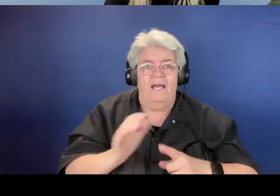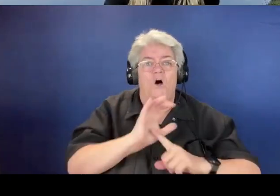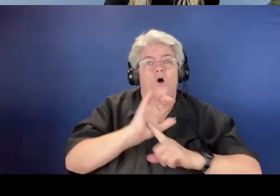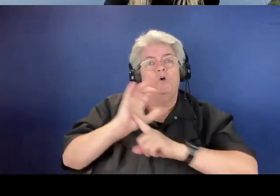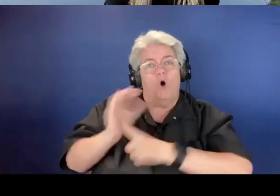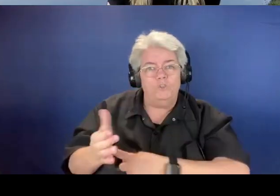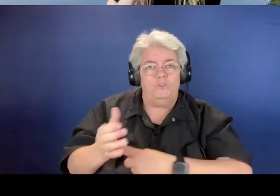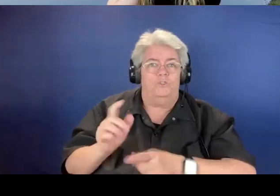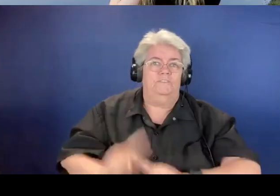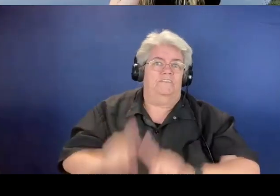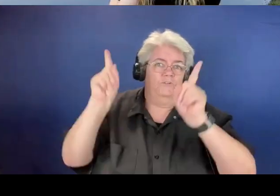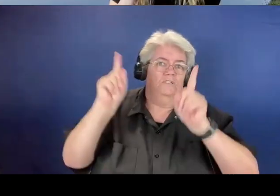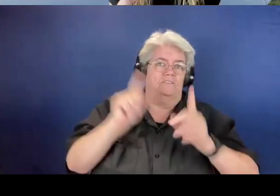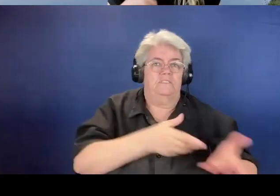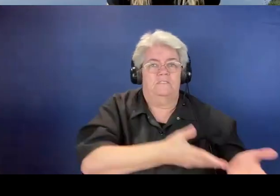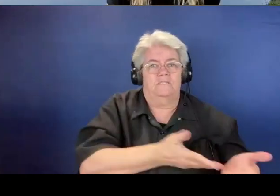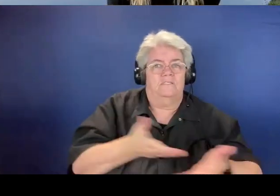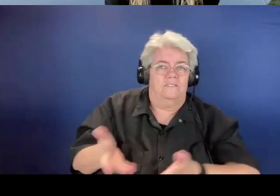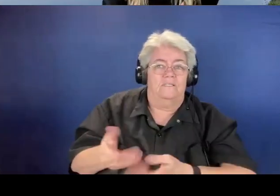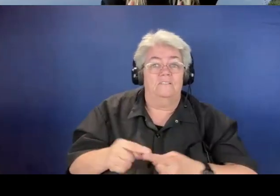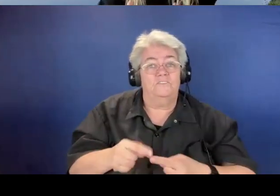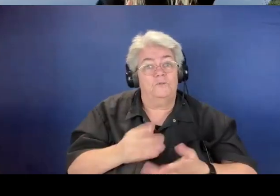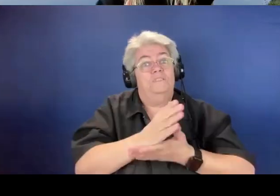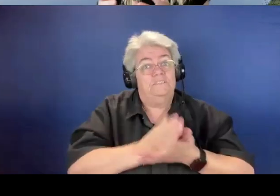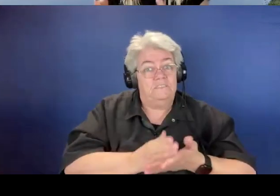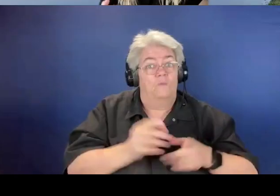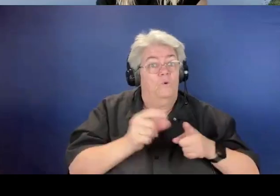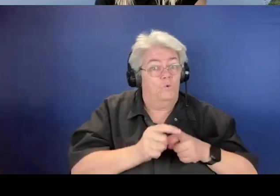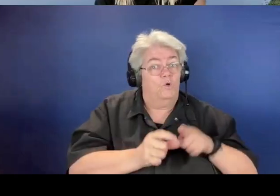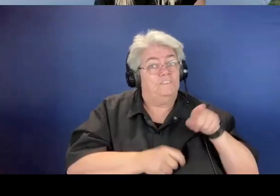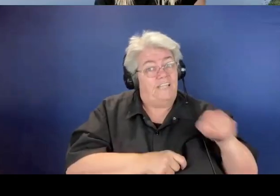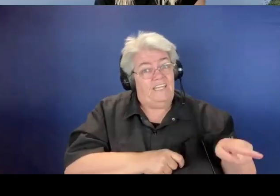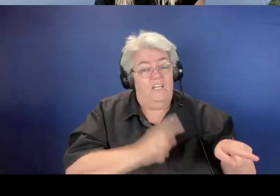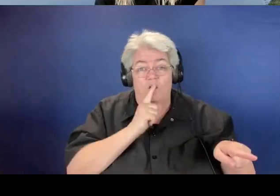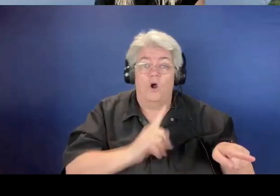knowing things like some words are acceptable in one Spanish speaking